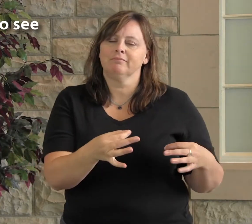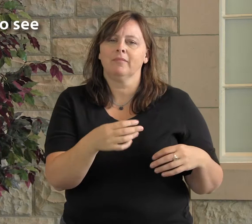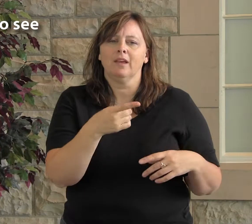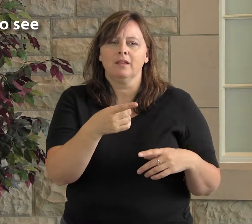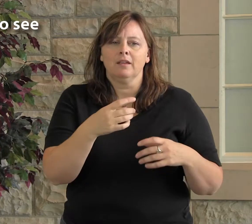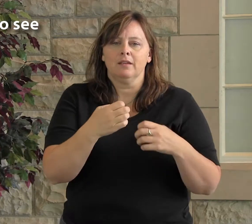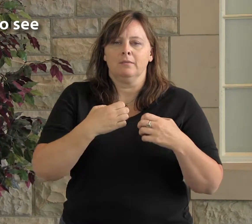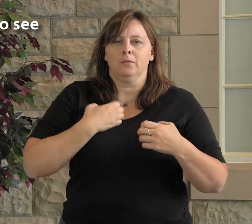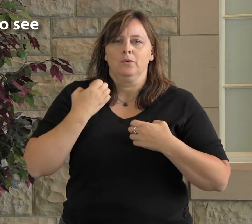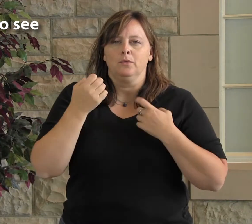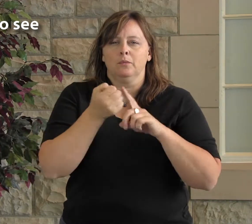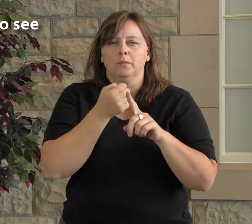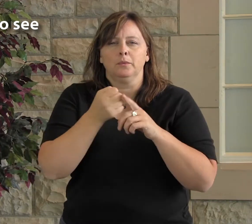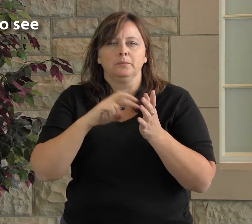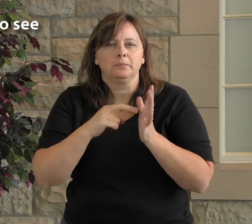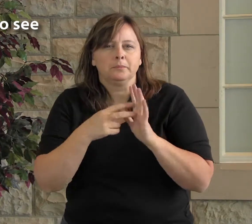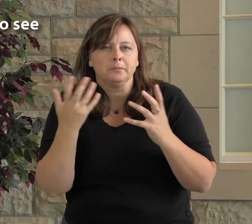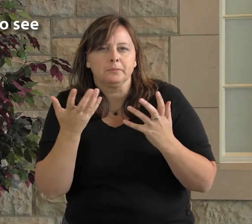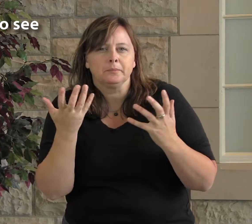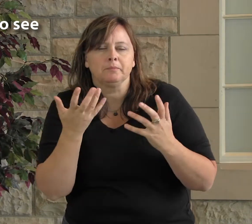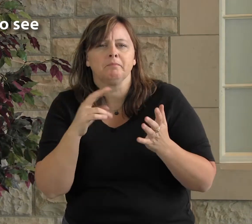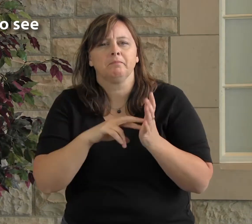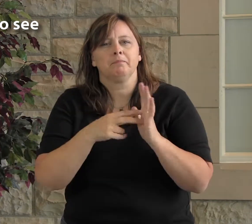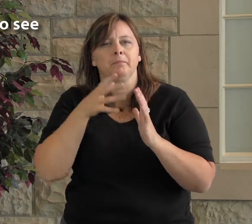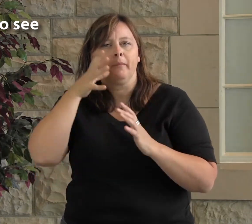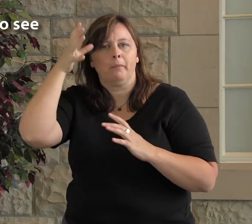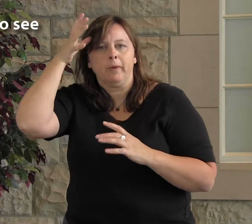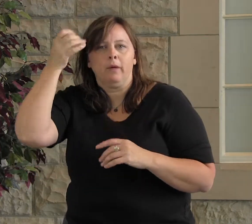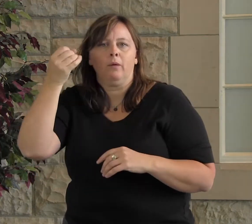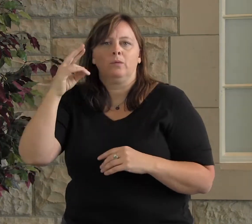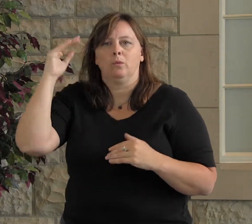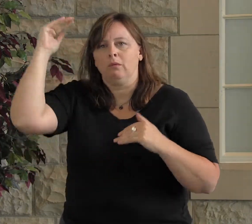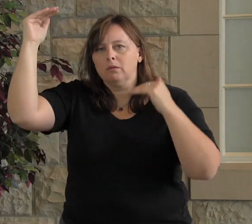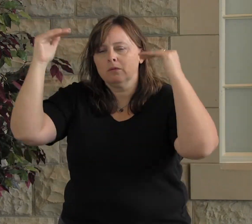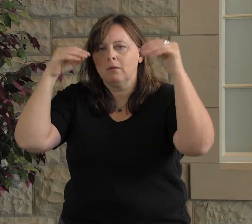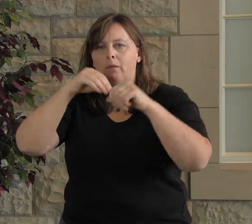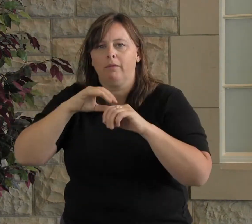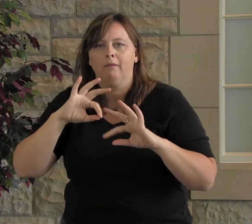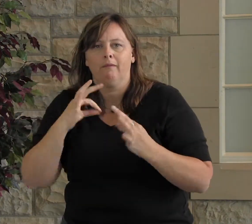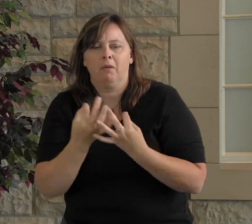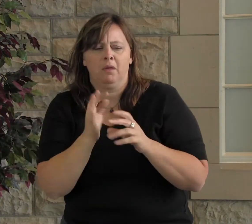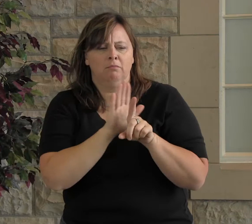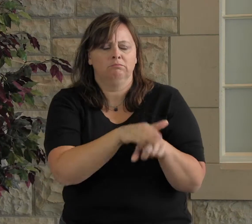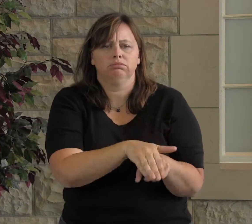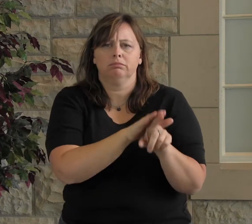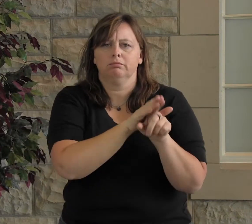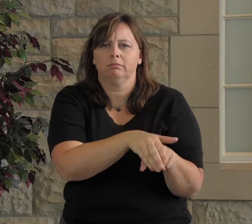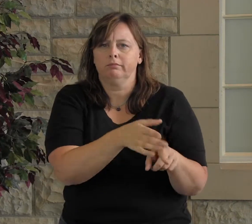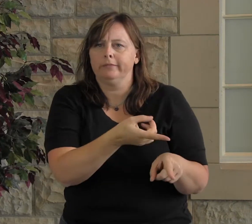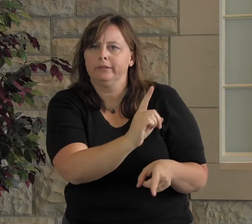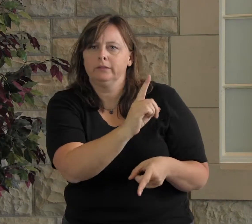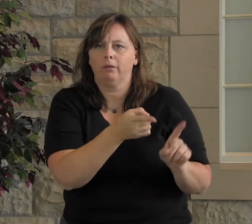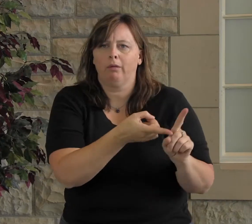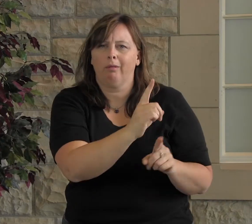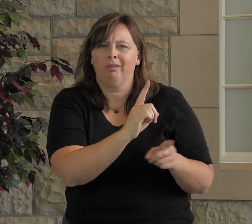You need to look at what is going on with the child and make a decision. Emotional abuse is when a parent,